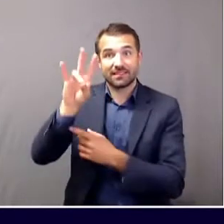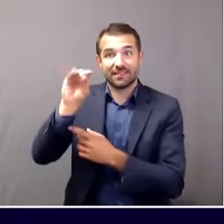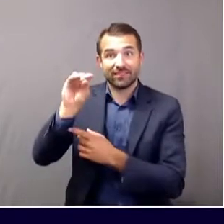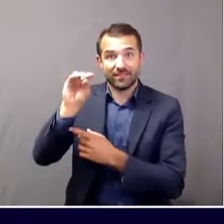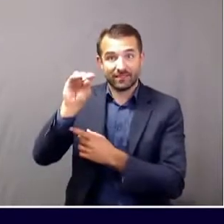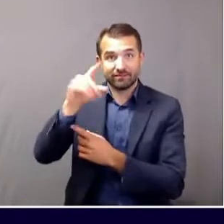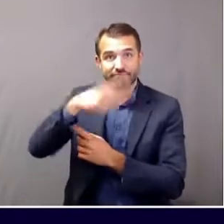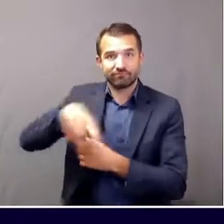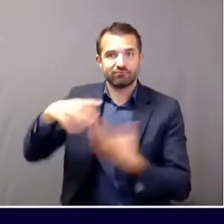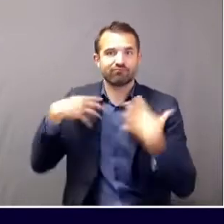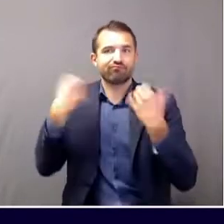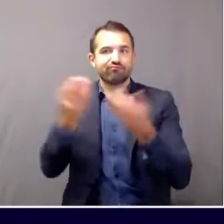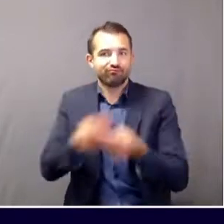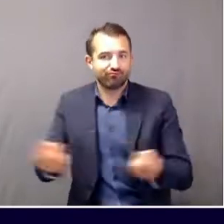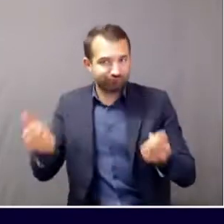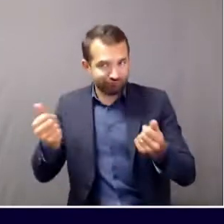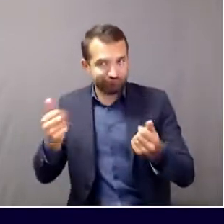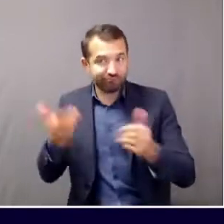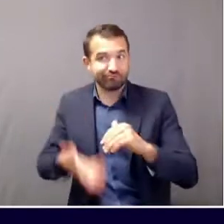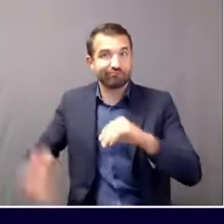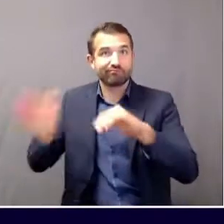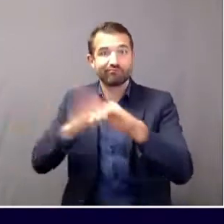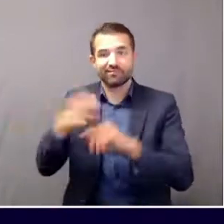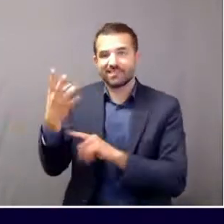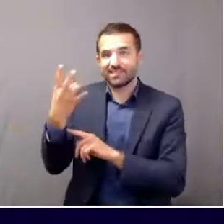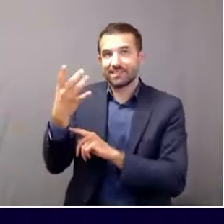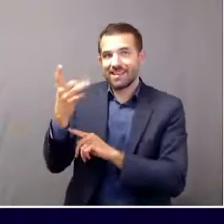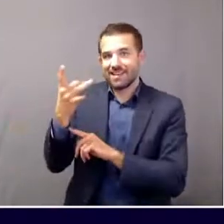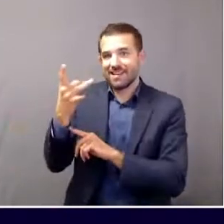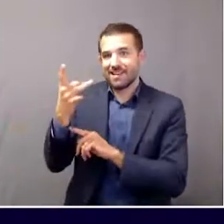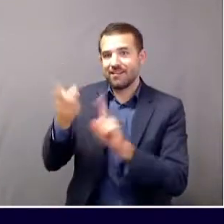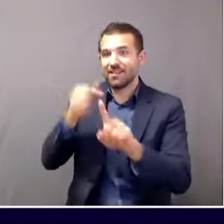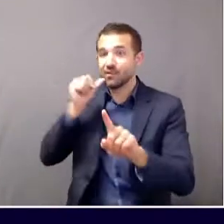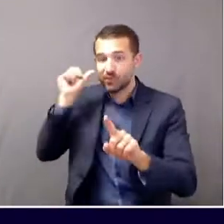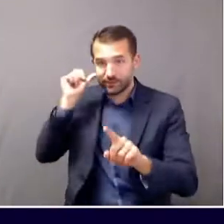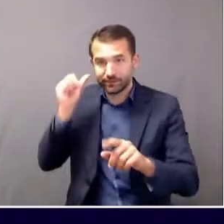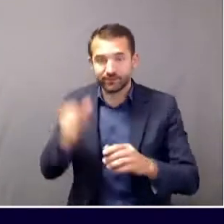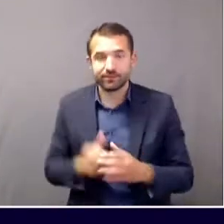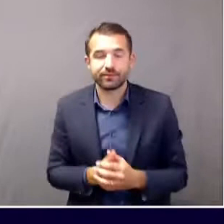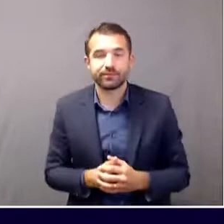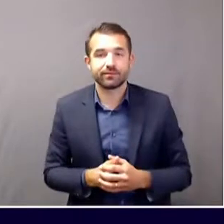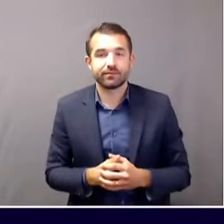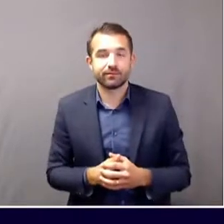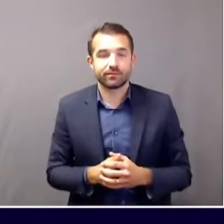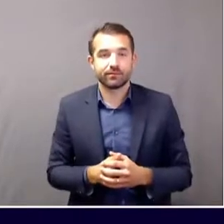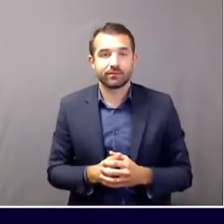eighteen recovery since